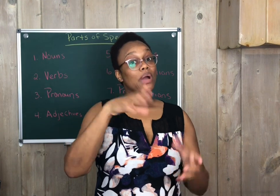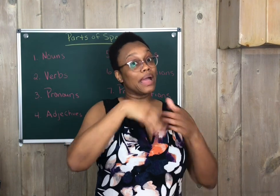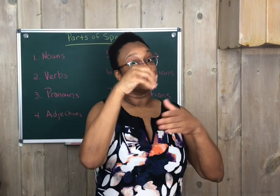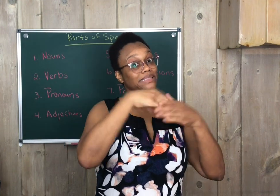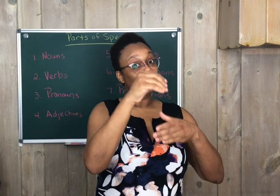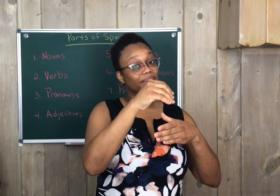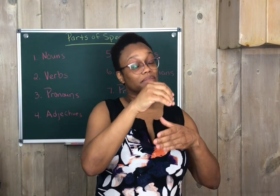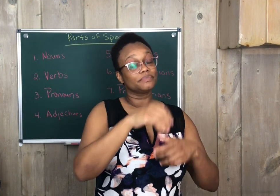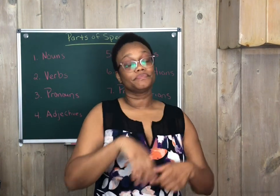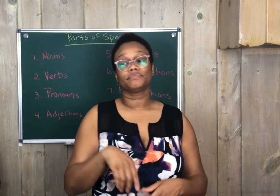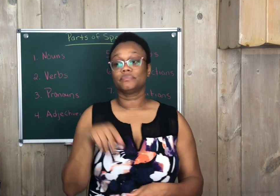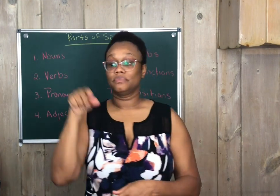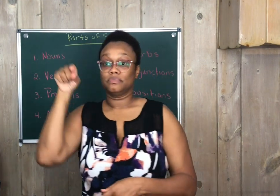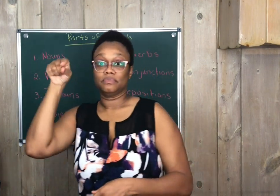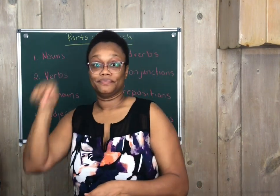Before I was going to go outside now